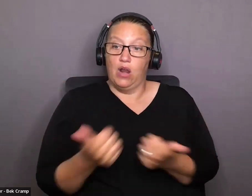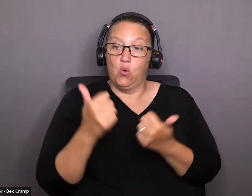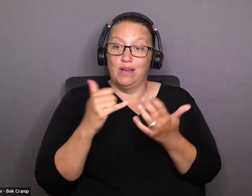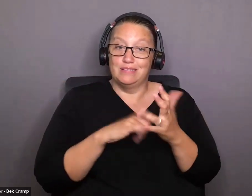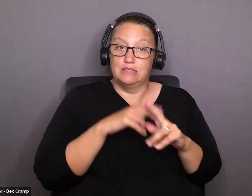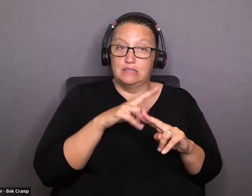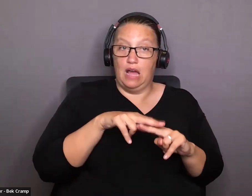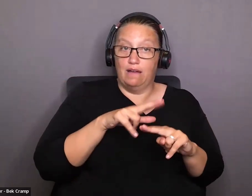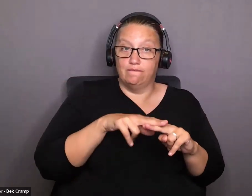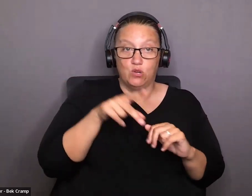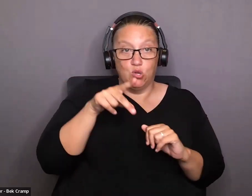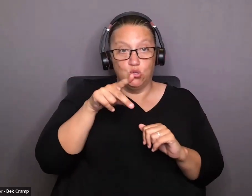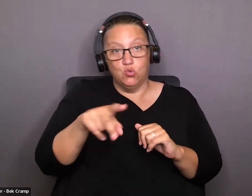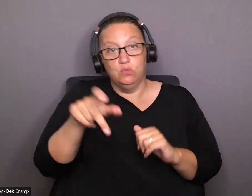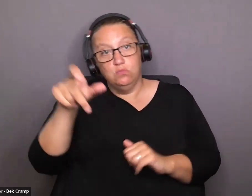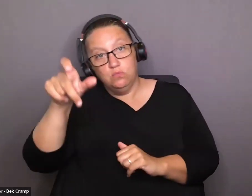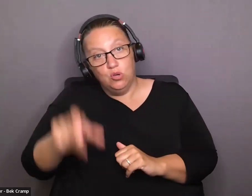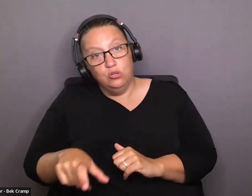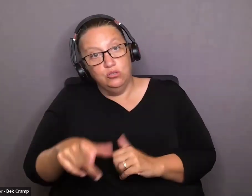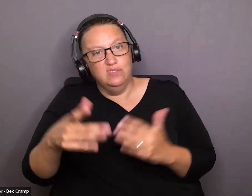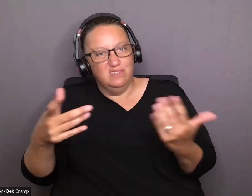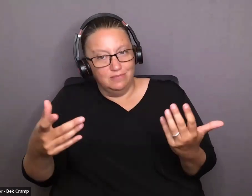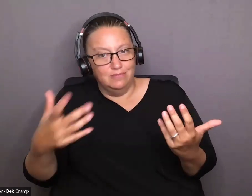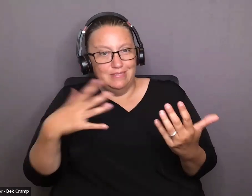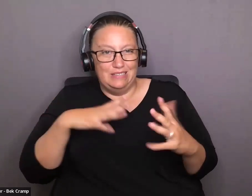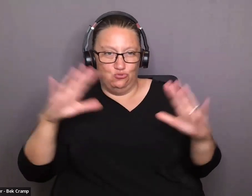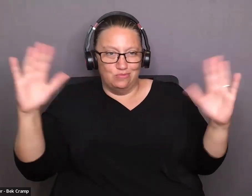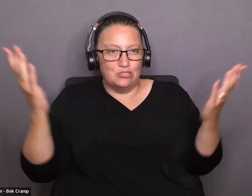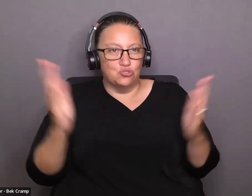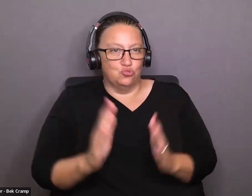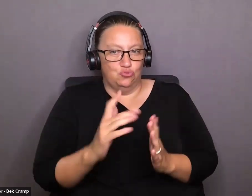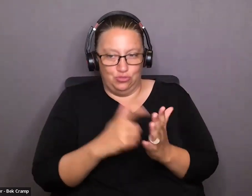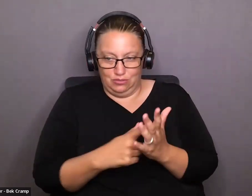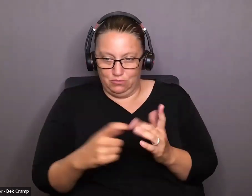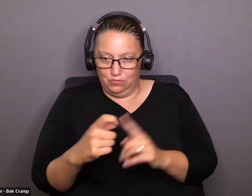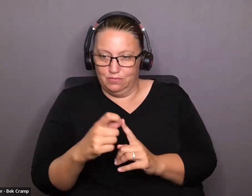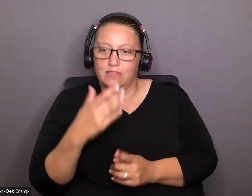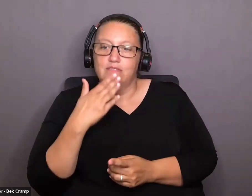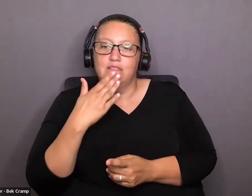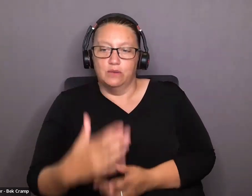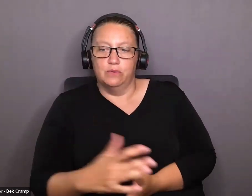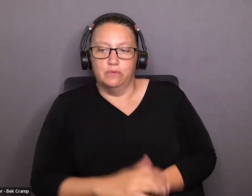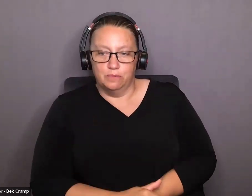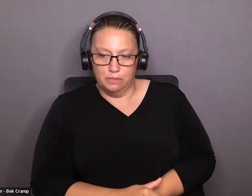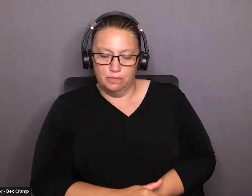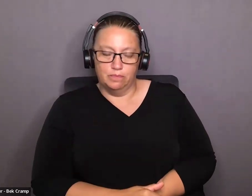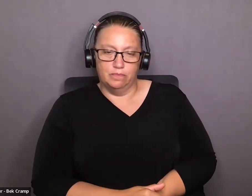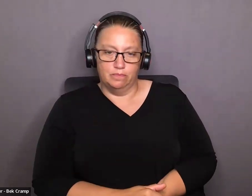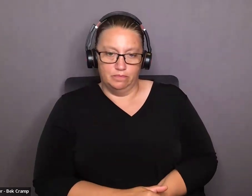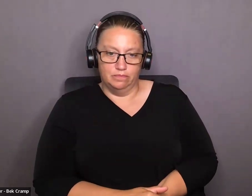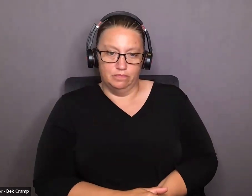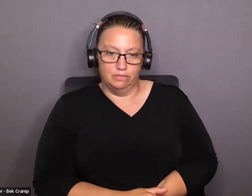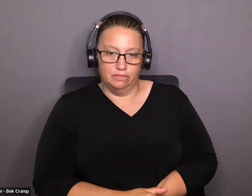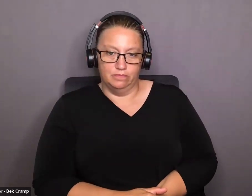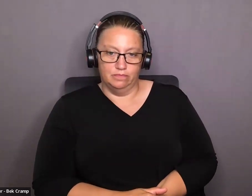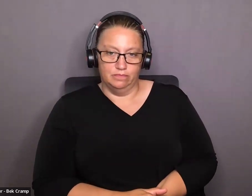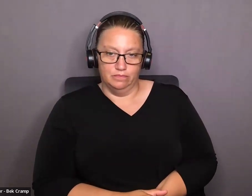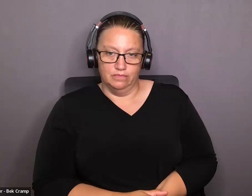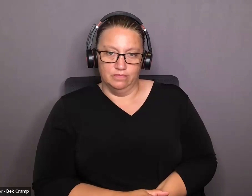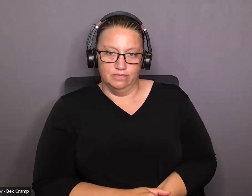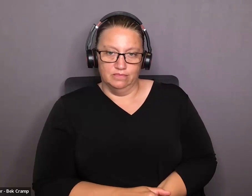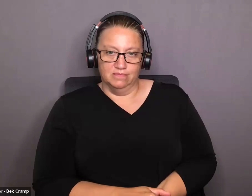eliminating restrictive practices. Thank you very much to the person who just shared that.